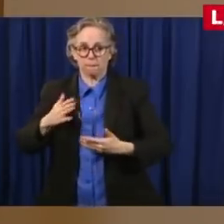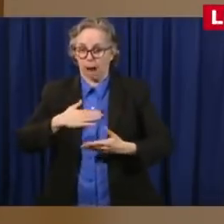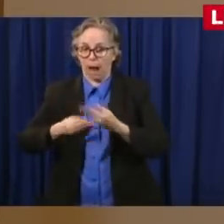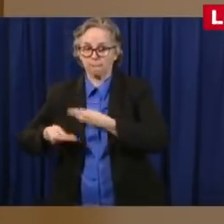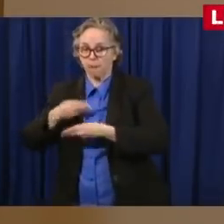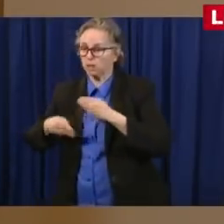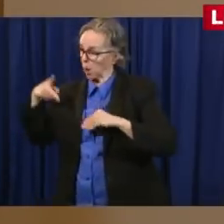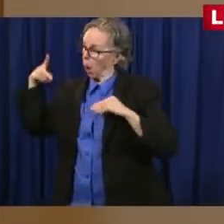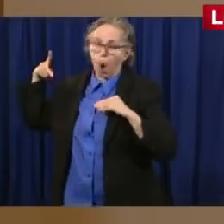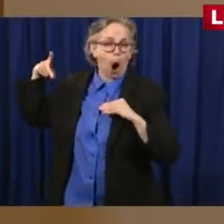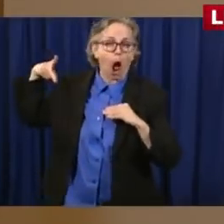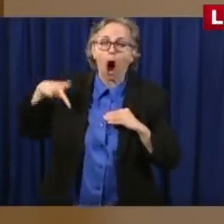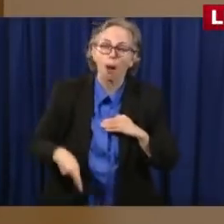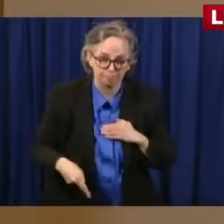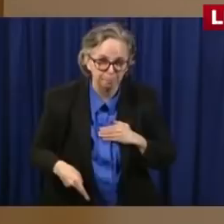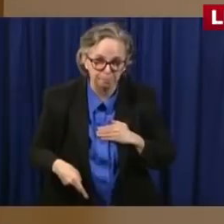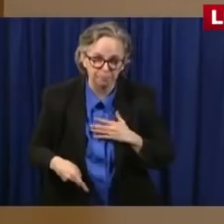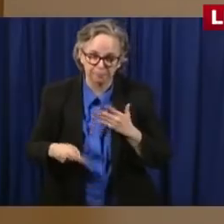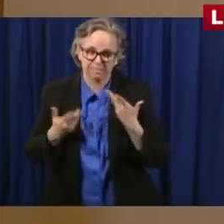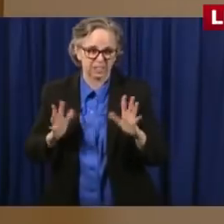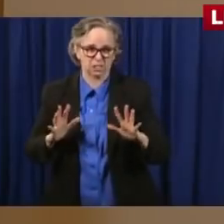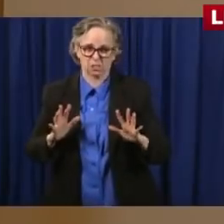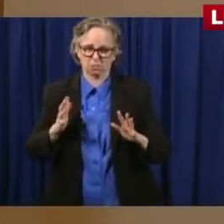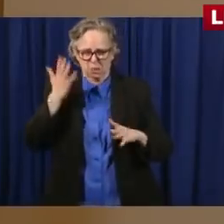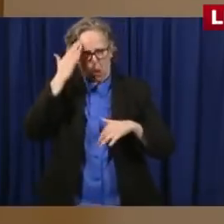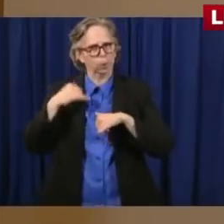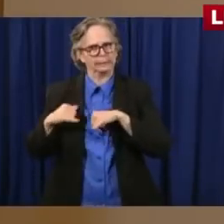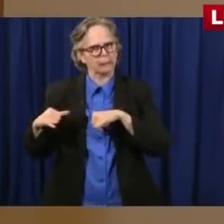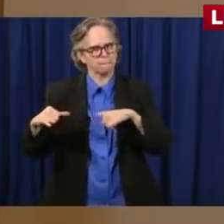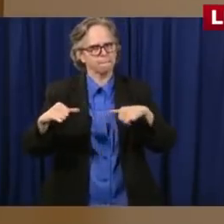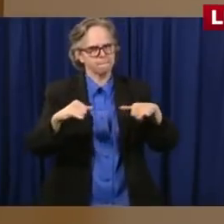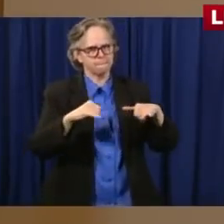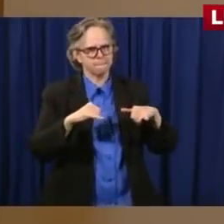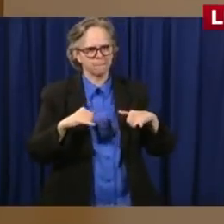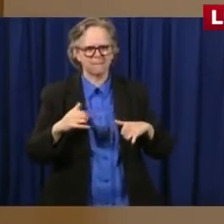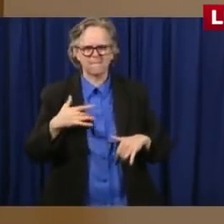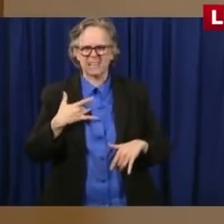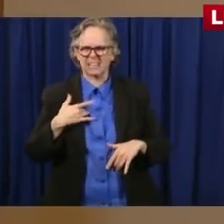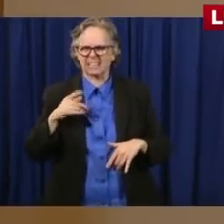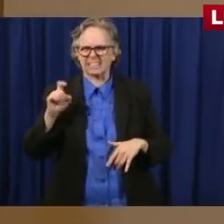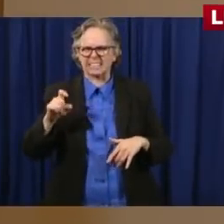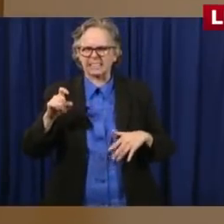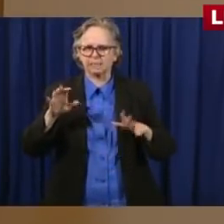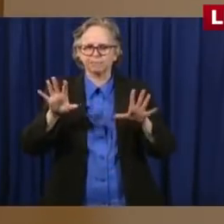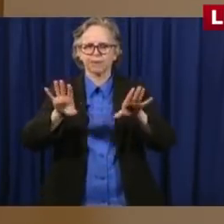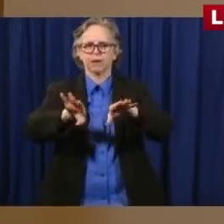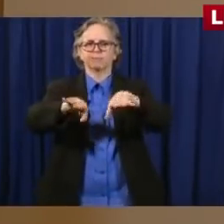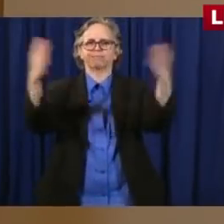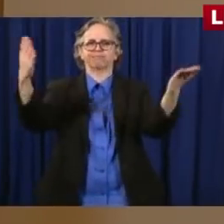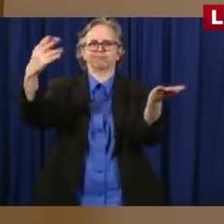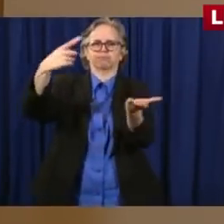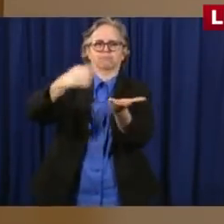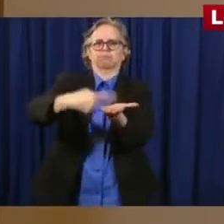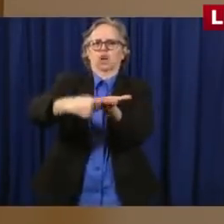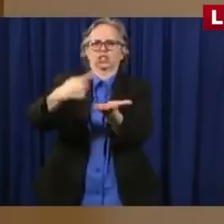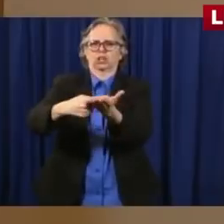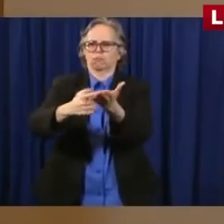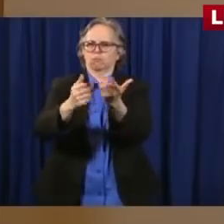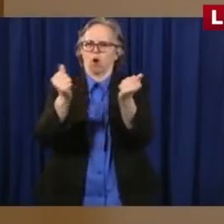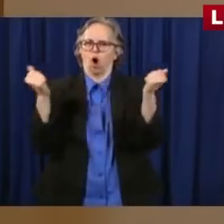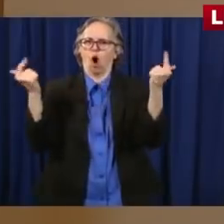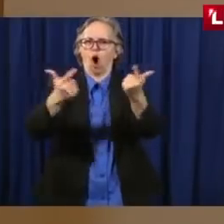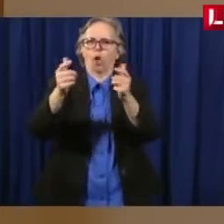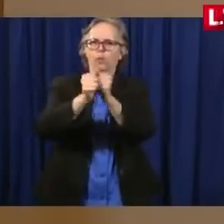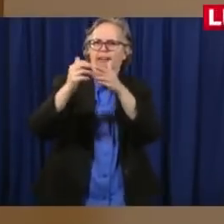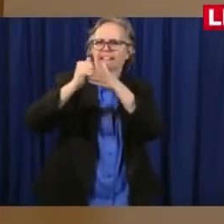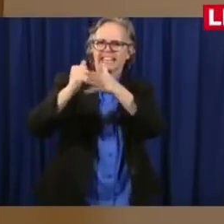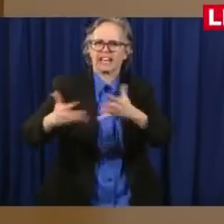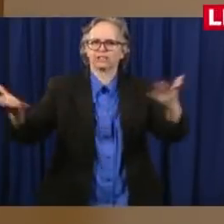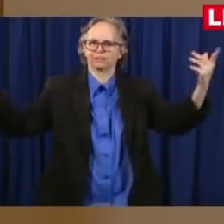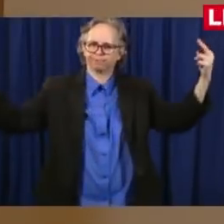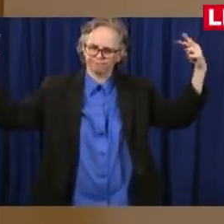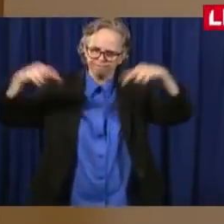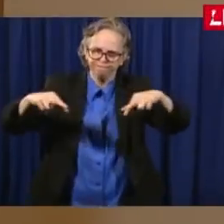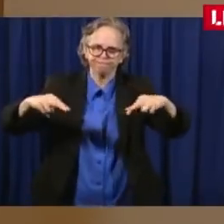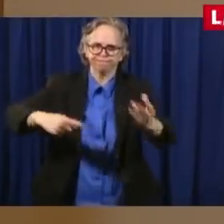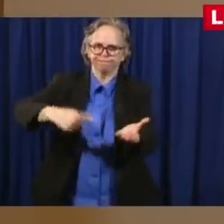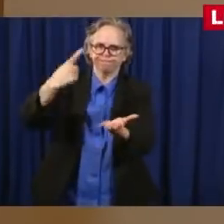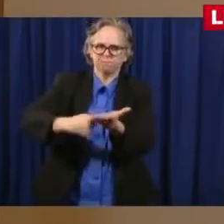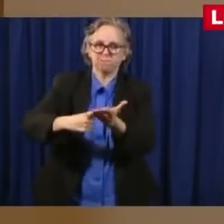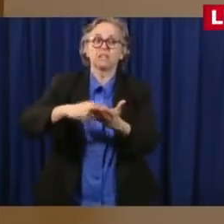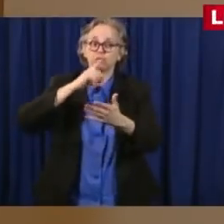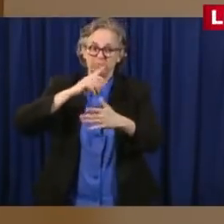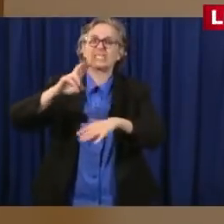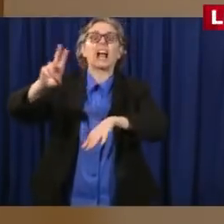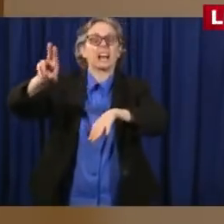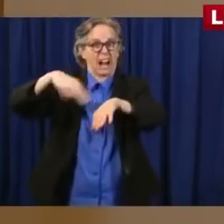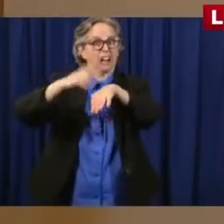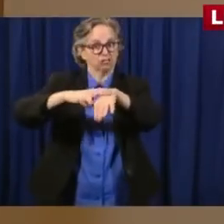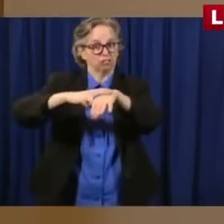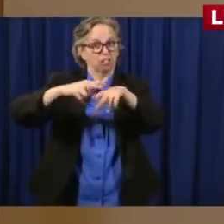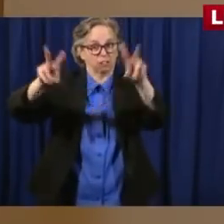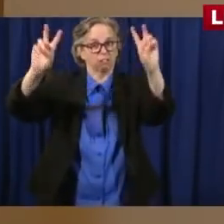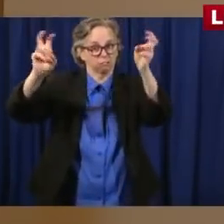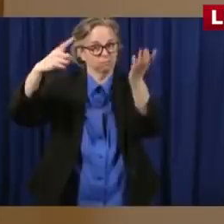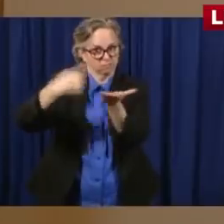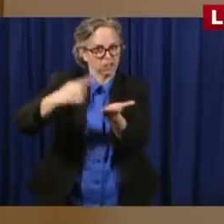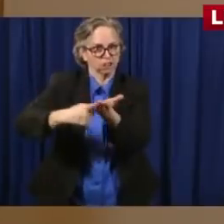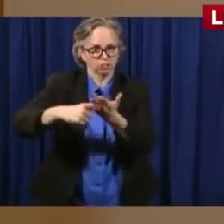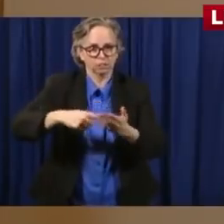WHETHER YOU ARE MY AGENCY, MY BUDGET IS BEING CUT DRASTICALLY THIS IS SOMETHING WE NEED A LARGER DISCUSSION ABOUT BY OUR LEADERS.